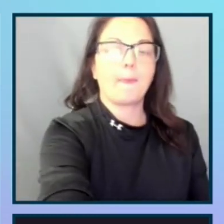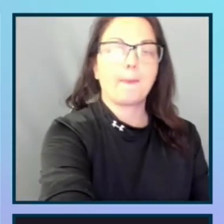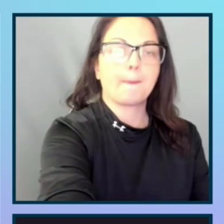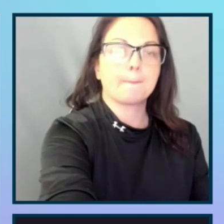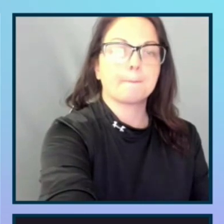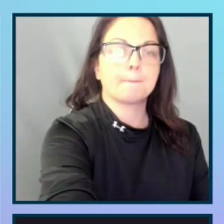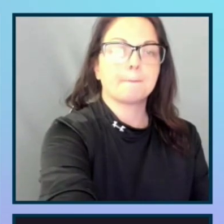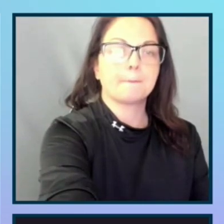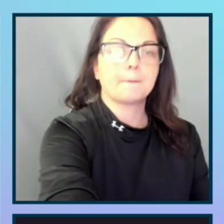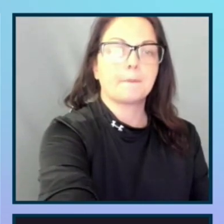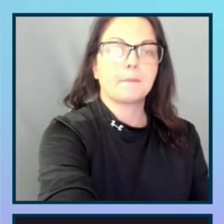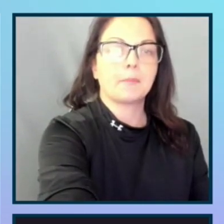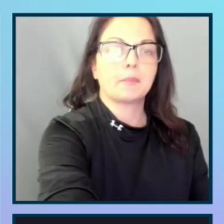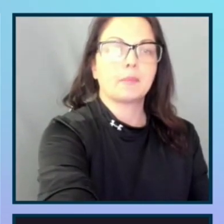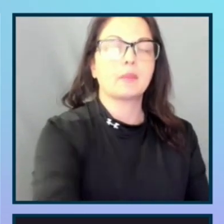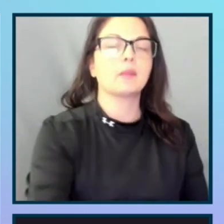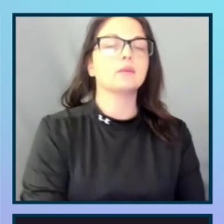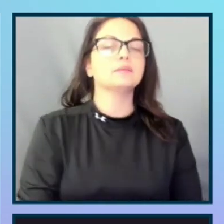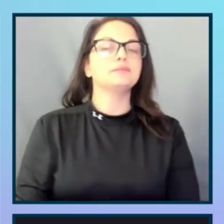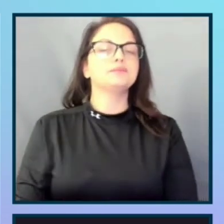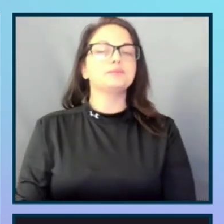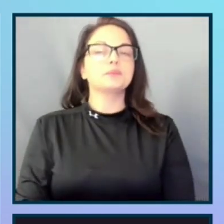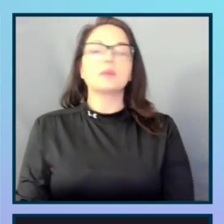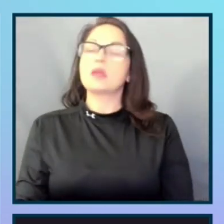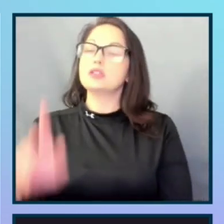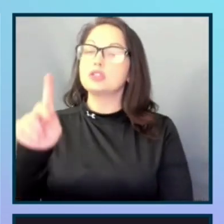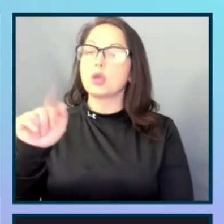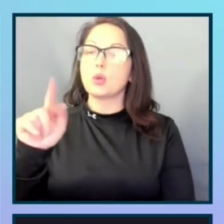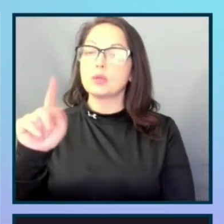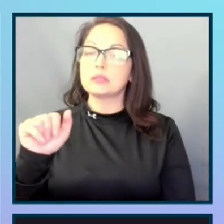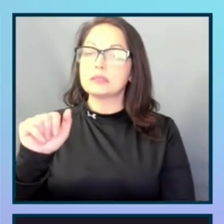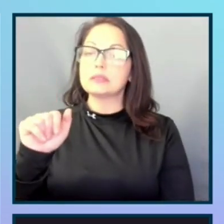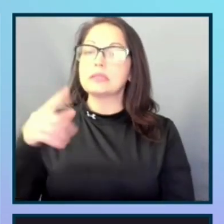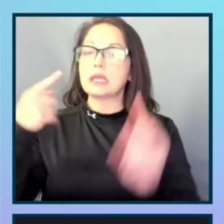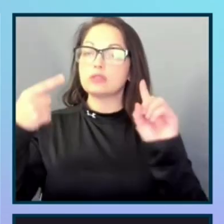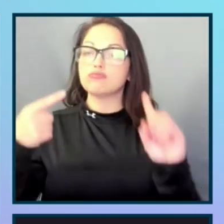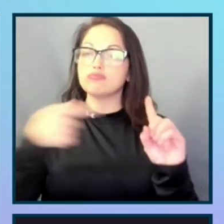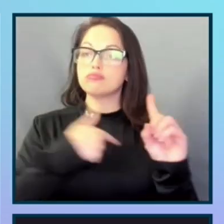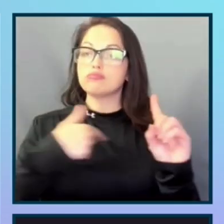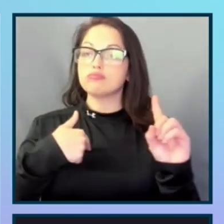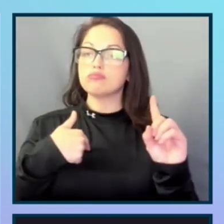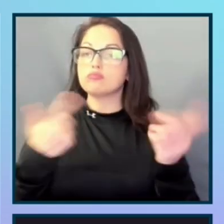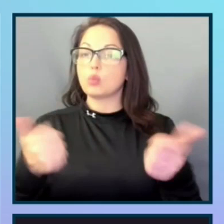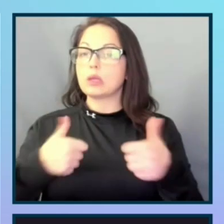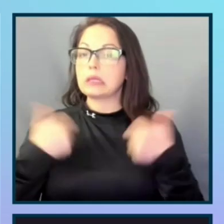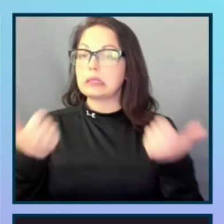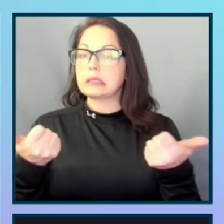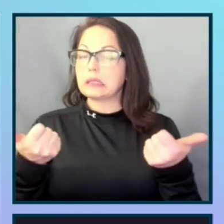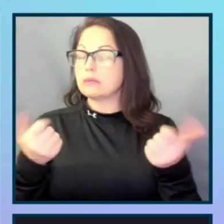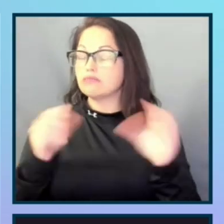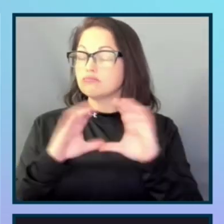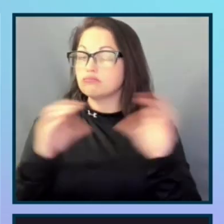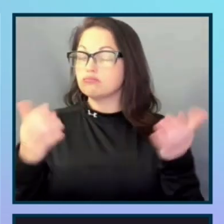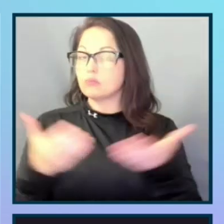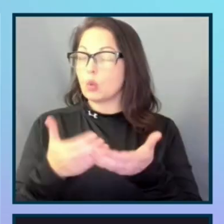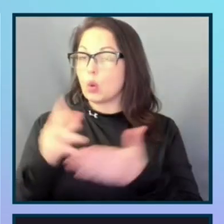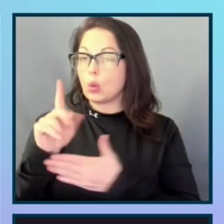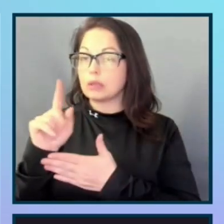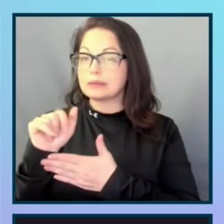is about the rise of the data-driven. And we live in a world where data drives everything.